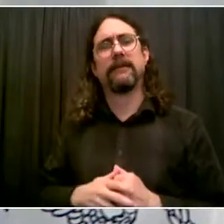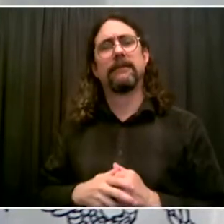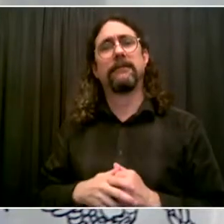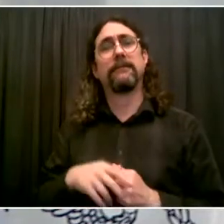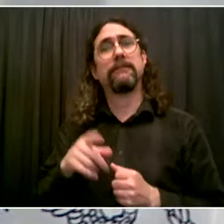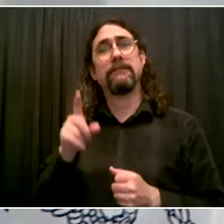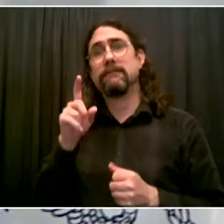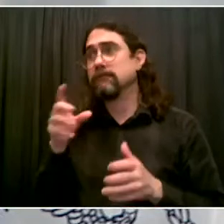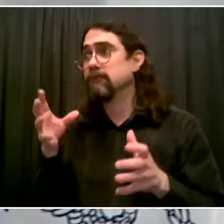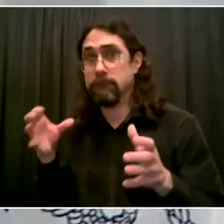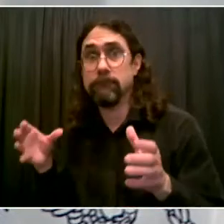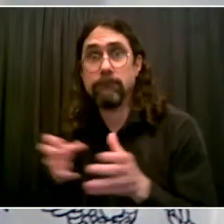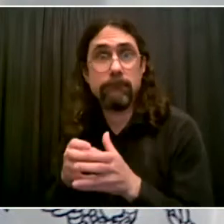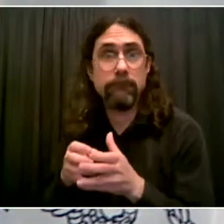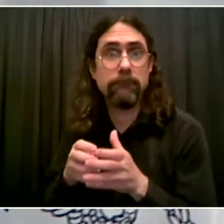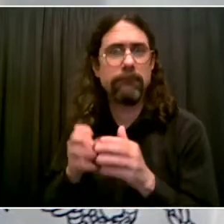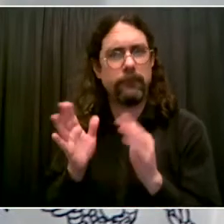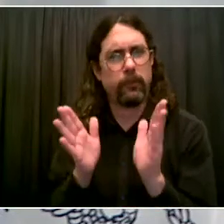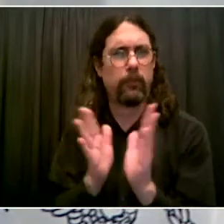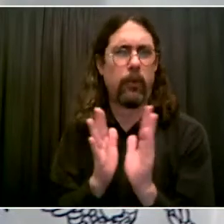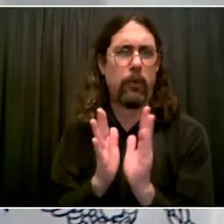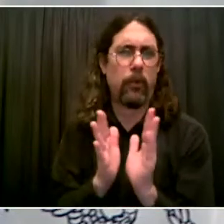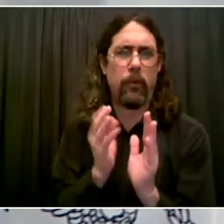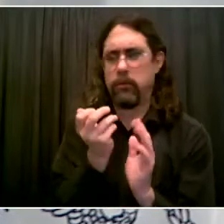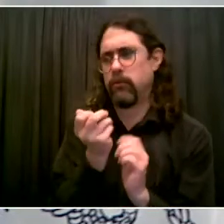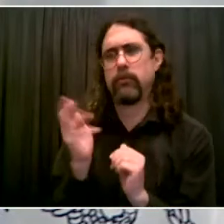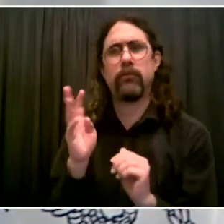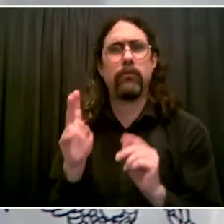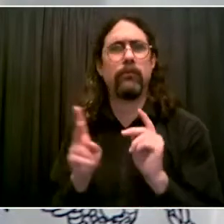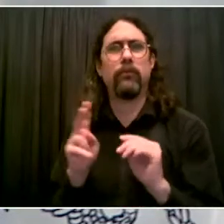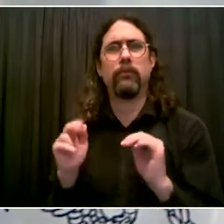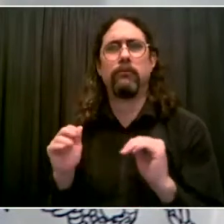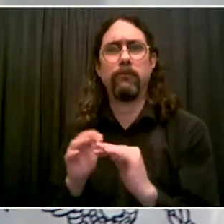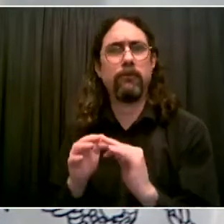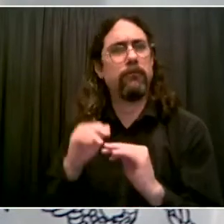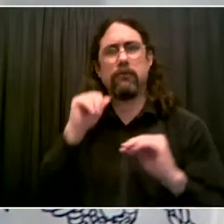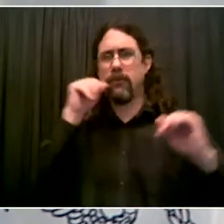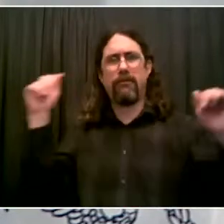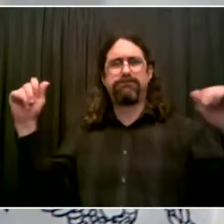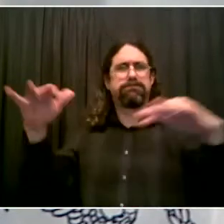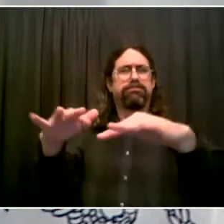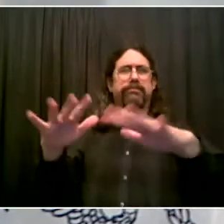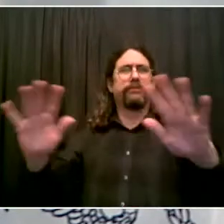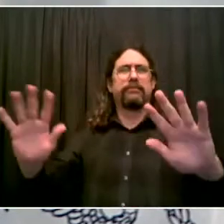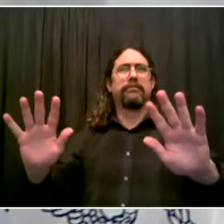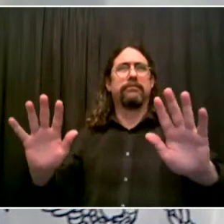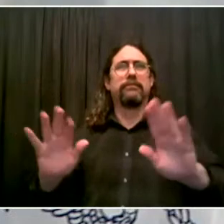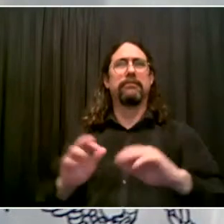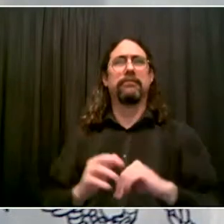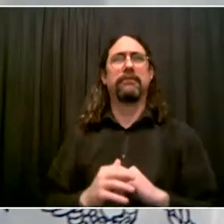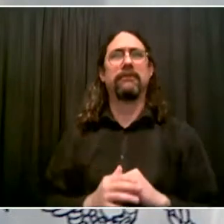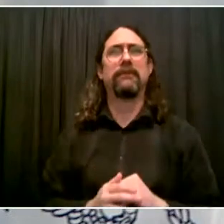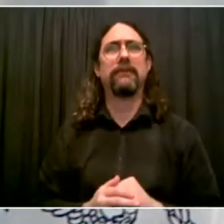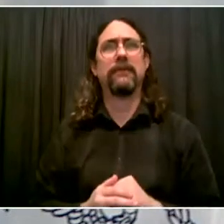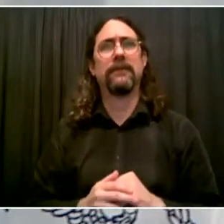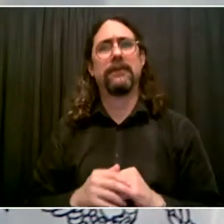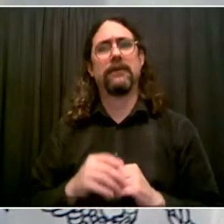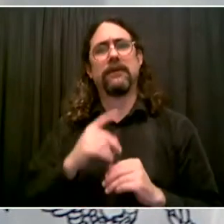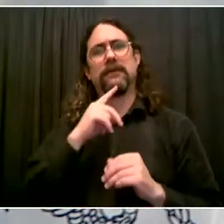DISTANCING. IF YOU WANT TOTO MAKE SURE IT'S A HAPPY HOLIDAY, PROTECT YOUR